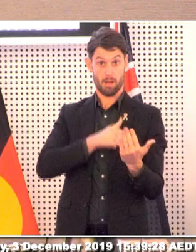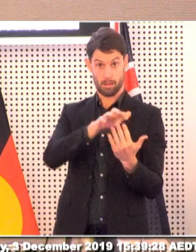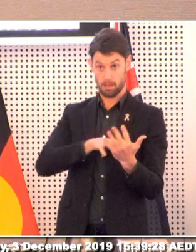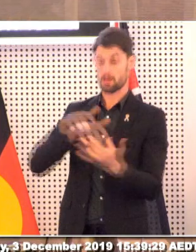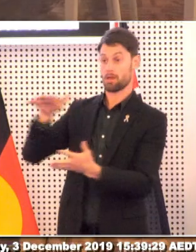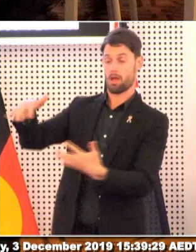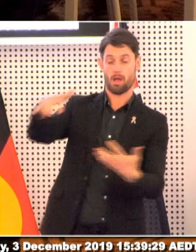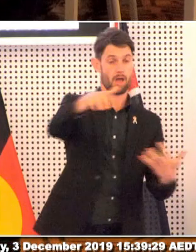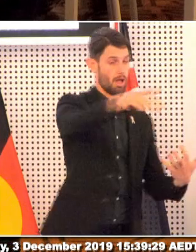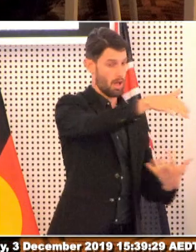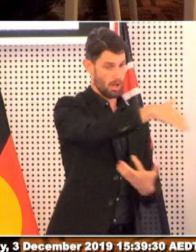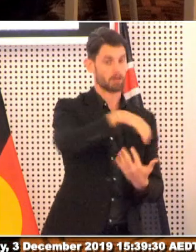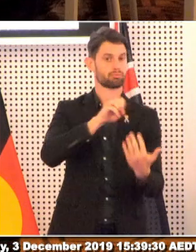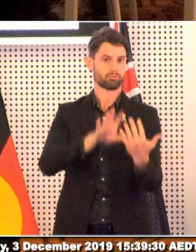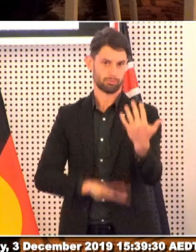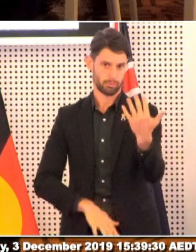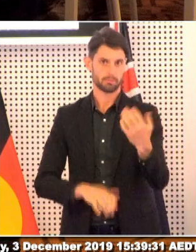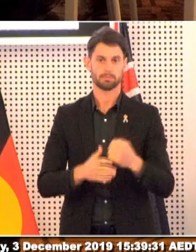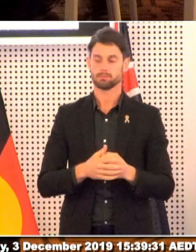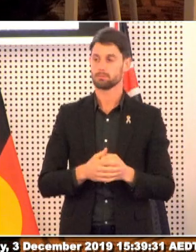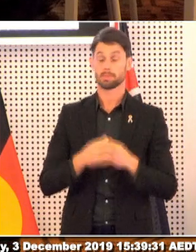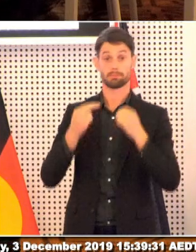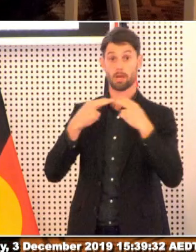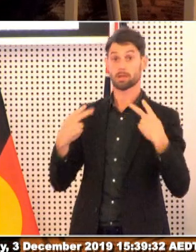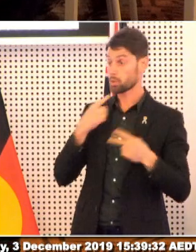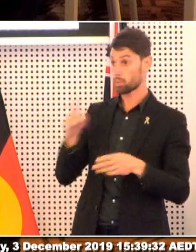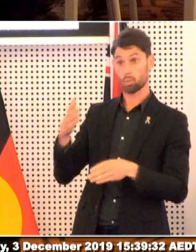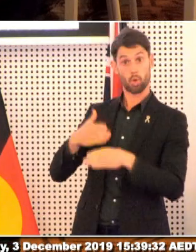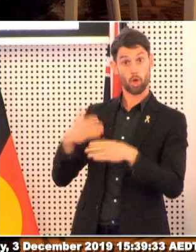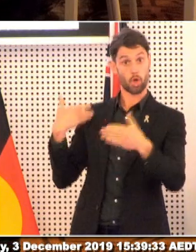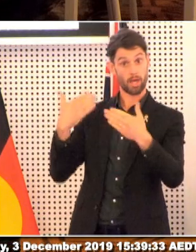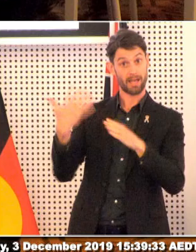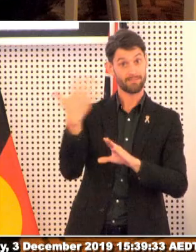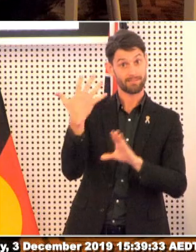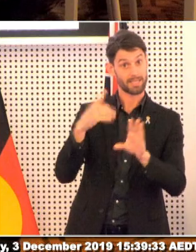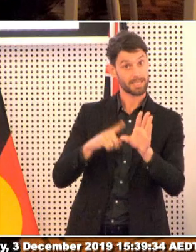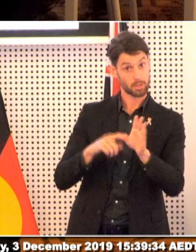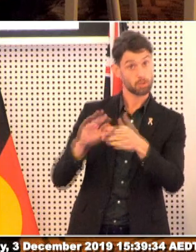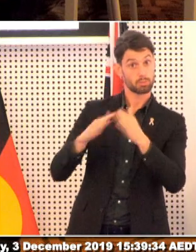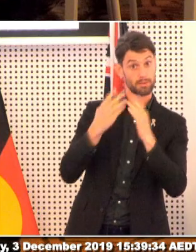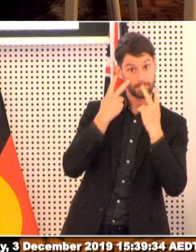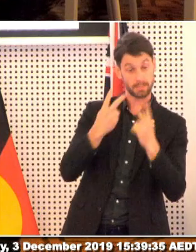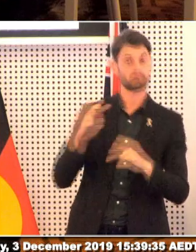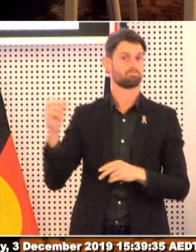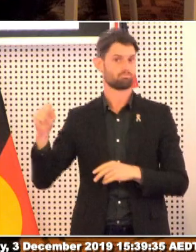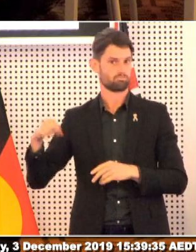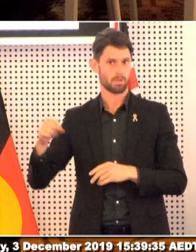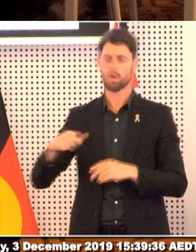And you have been a Community Visitor for 15 years? Correct. And what are the areas of Victoria that you cover?